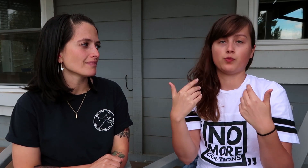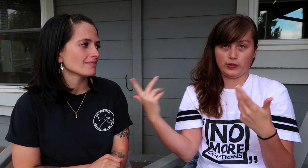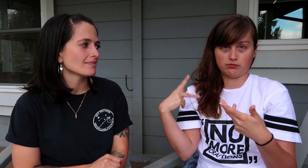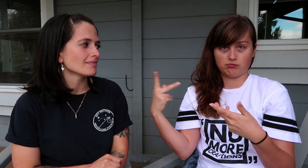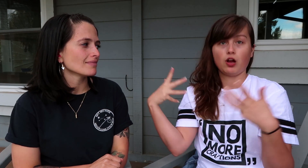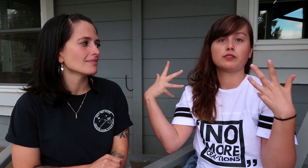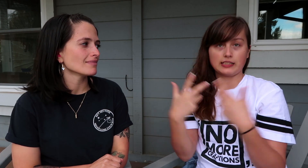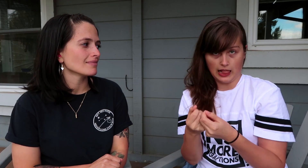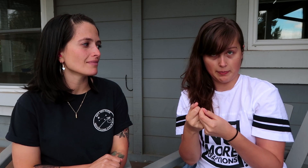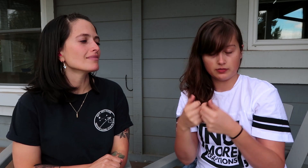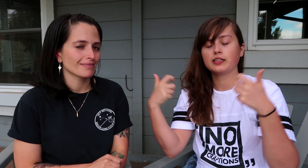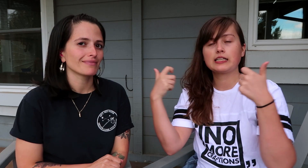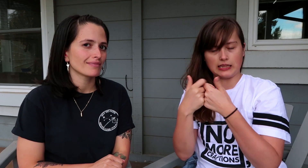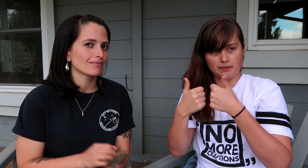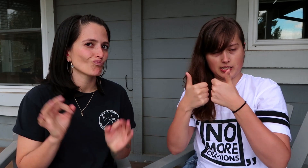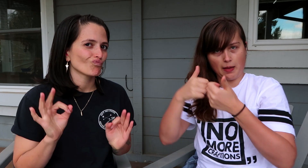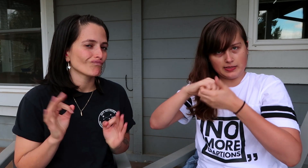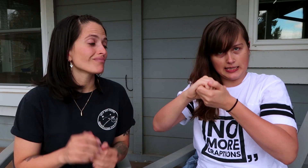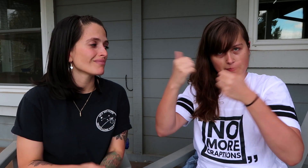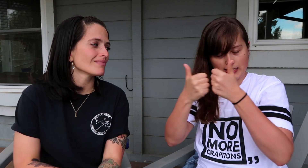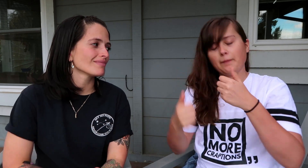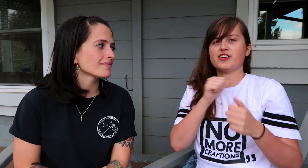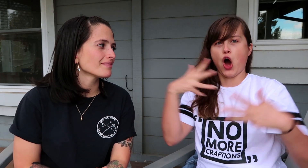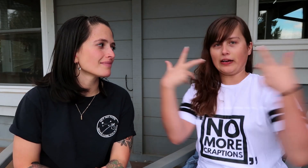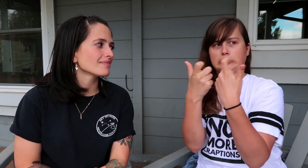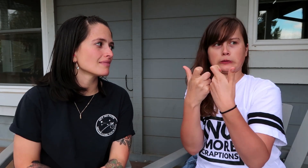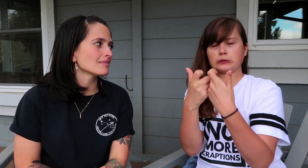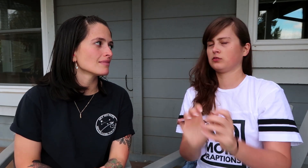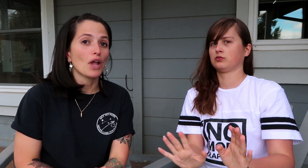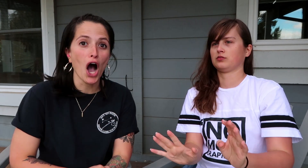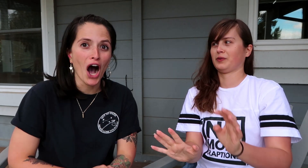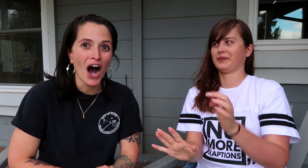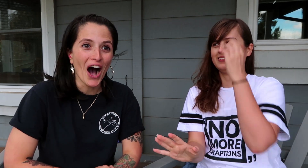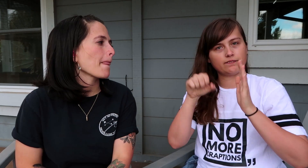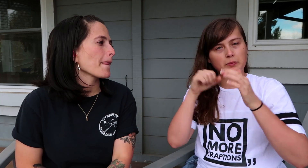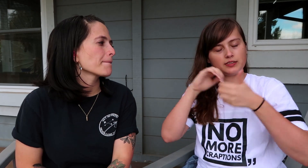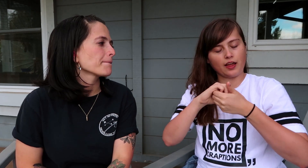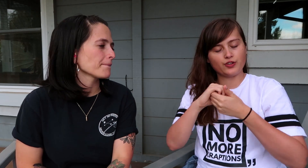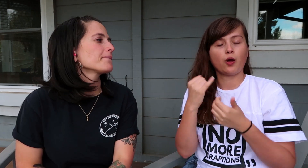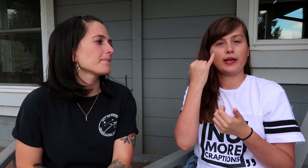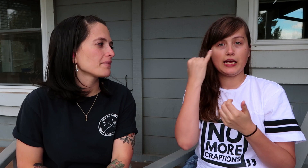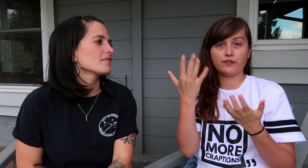Both of us are collaborating... collaborating? Not crashing! we are filming together so,